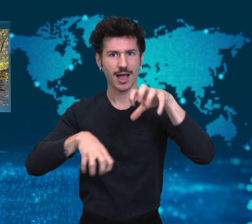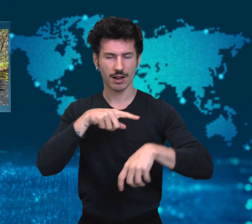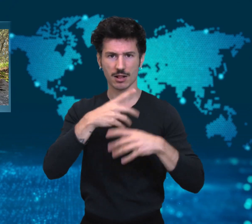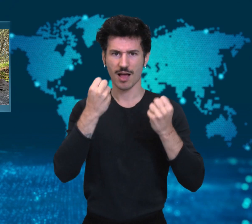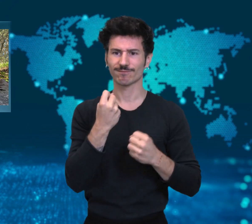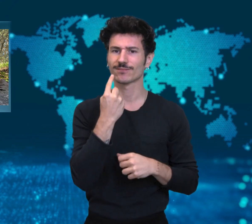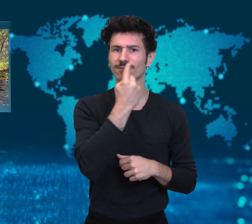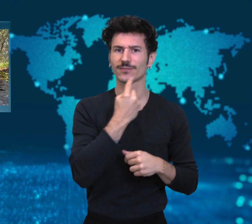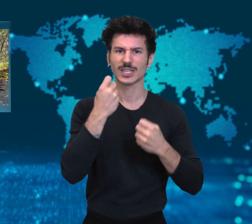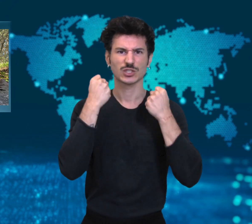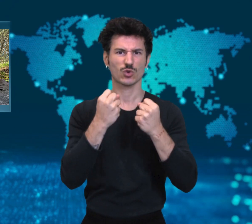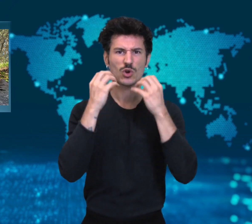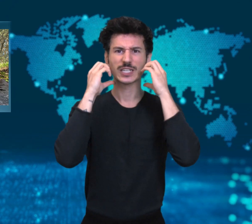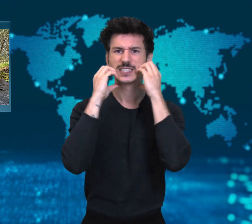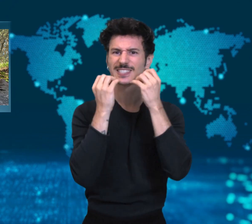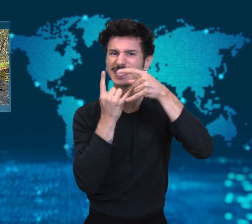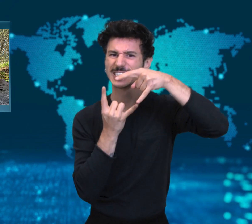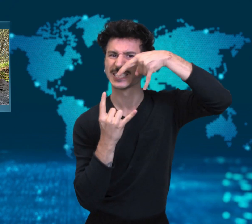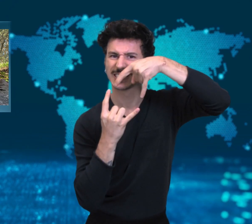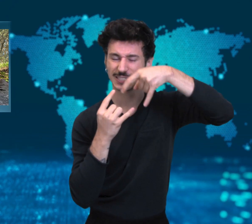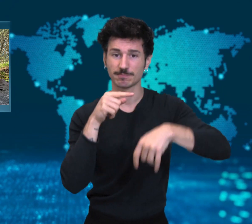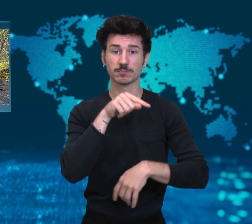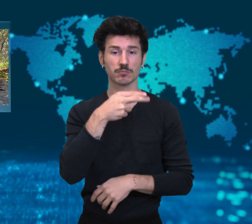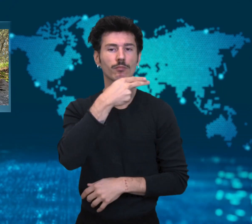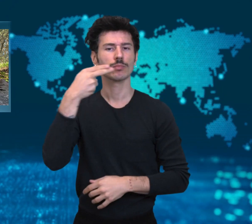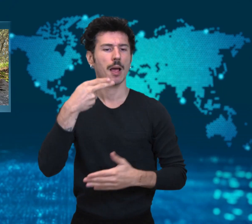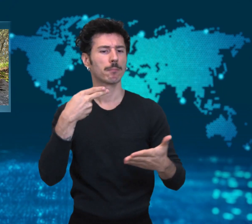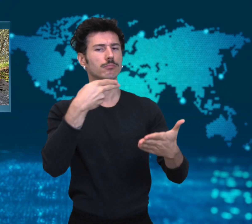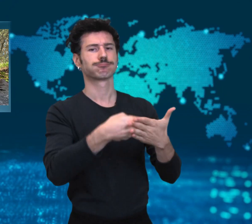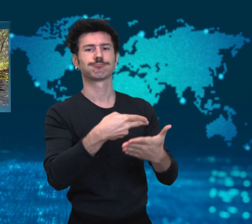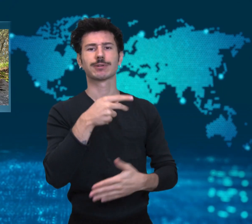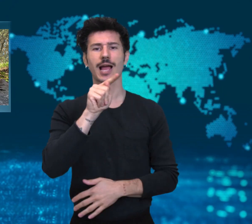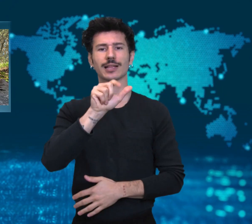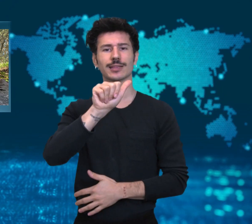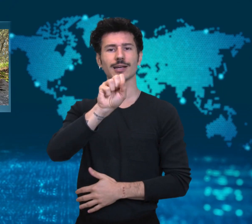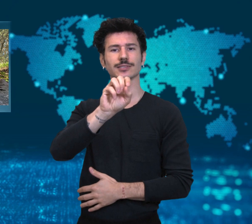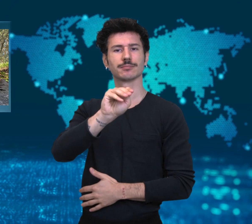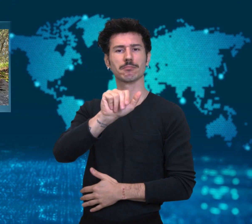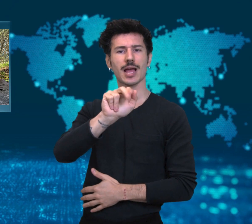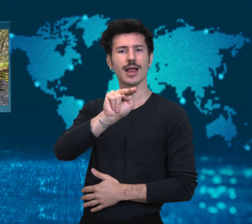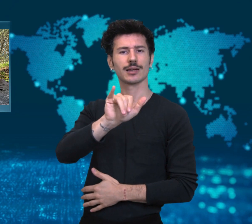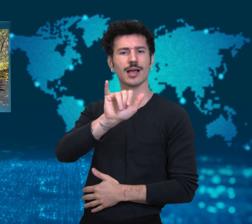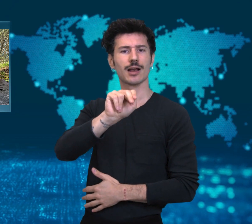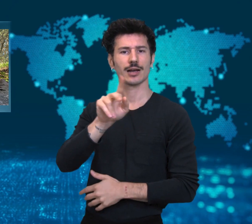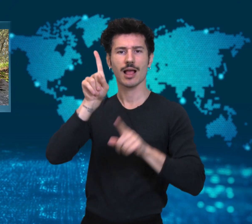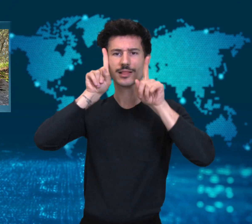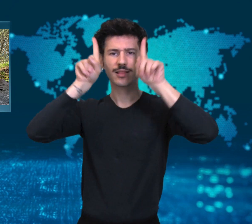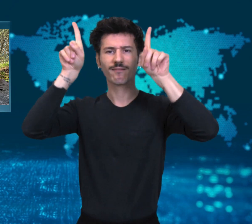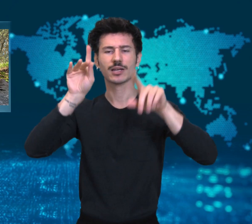They are fierce carnivores with powerful mouths and teeth.